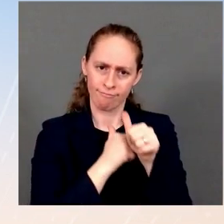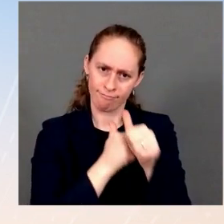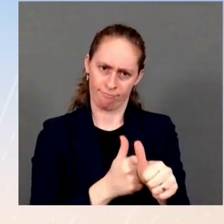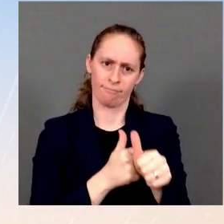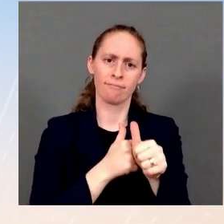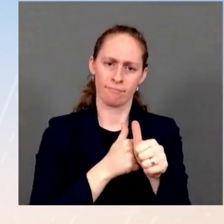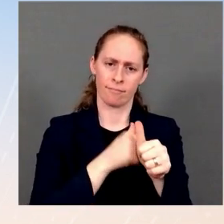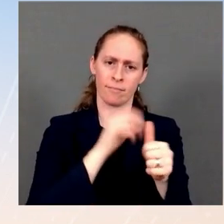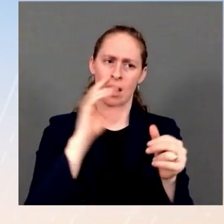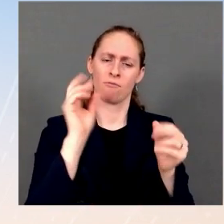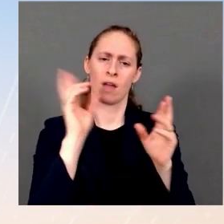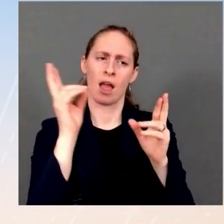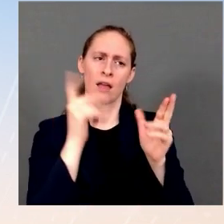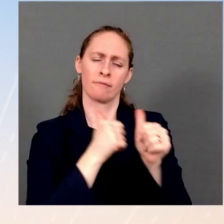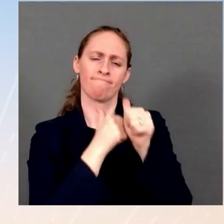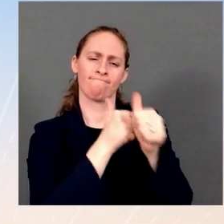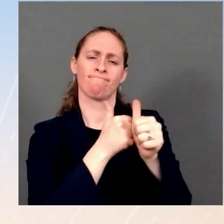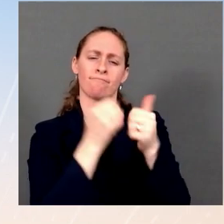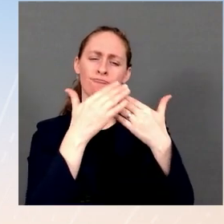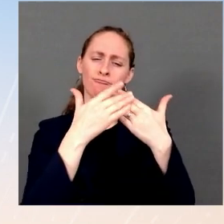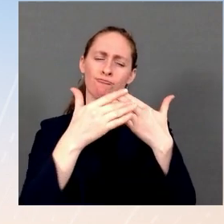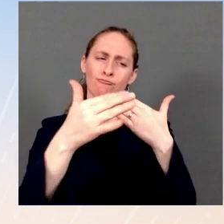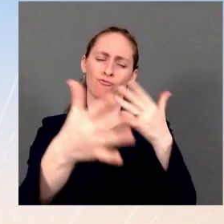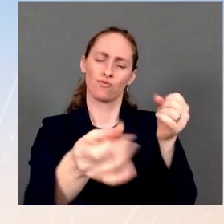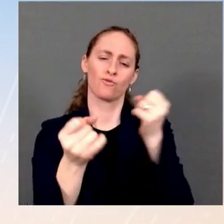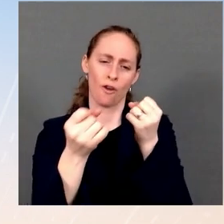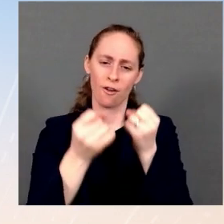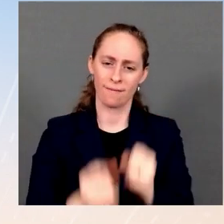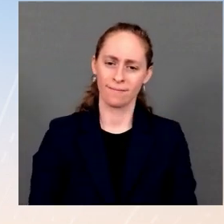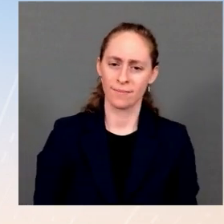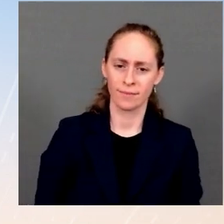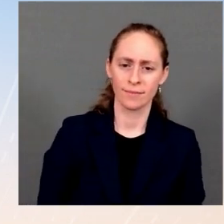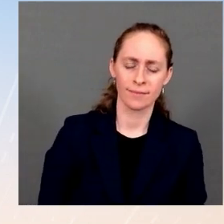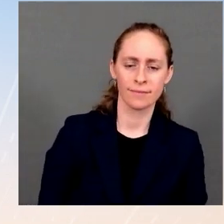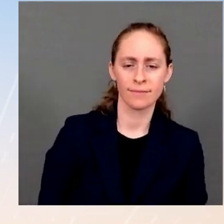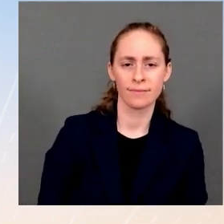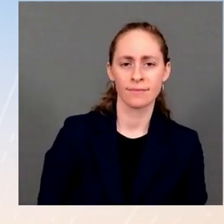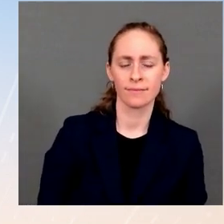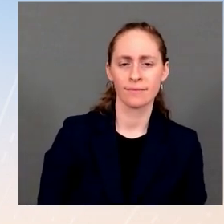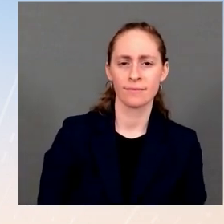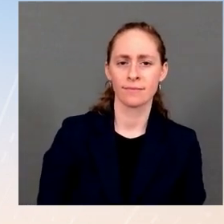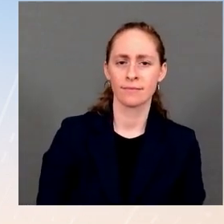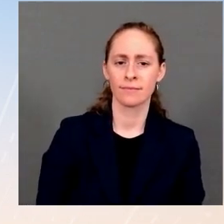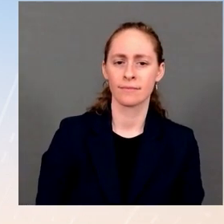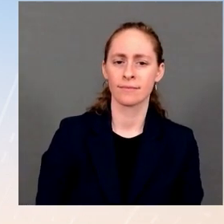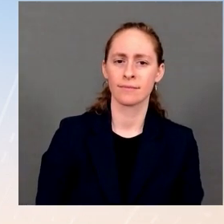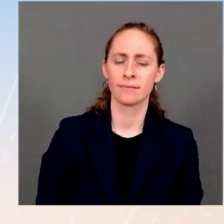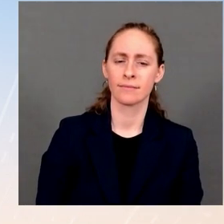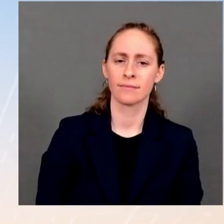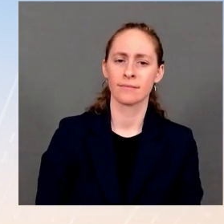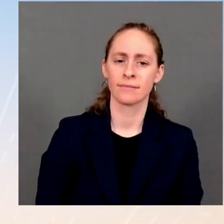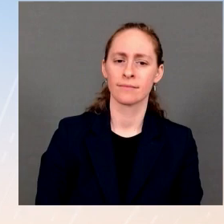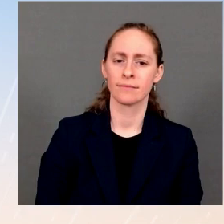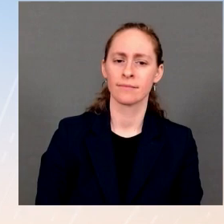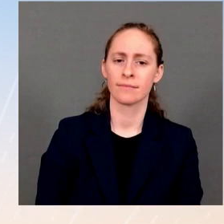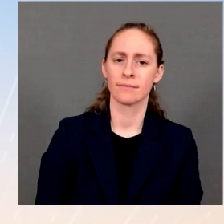The Press: I'm going to follow my good friend Jeff's lead and broaden it out a little bit, if you don't mind. Given the scale of the administration's climate ambitions --